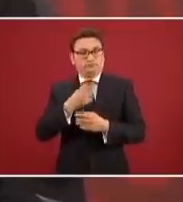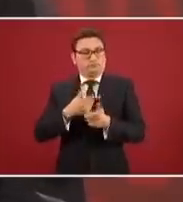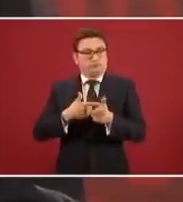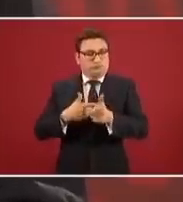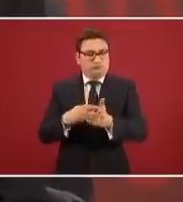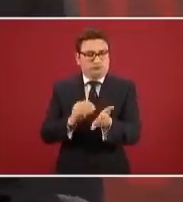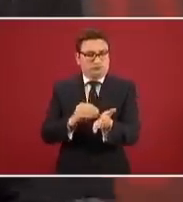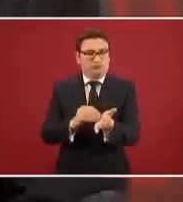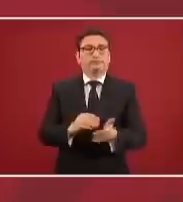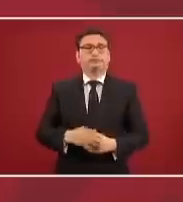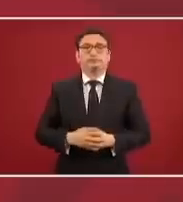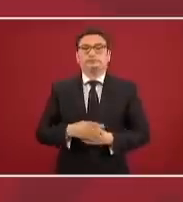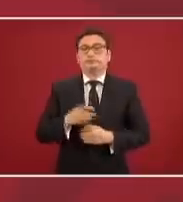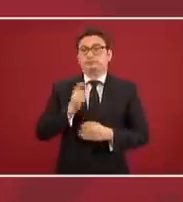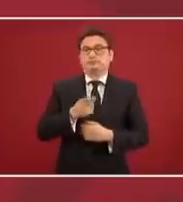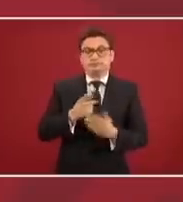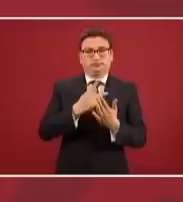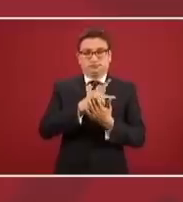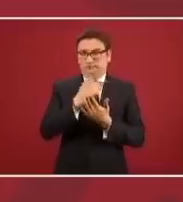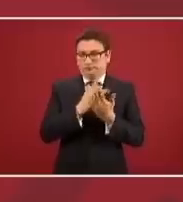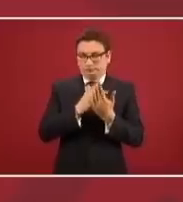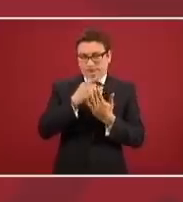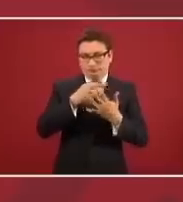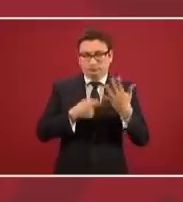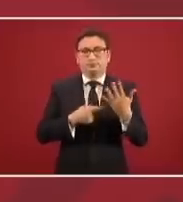the plan for